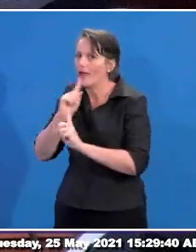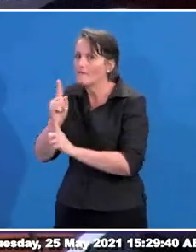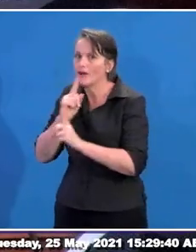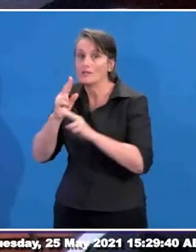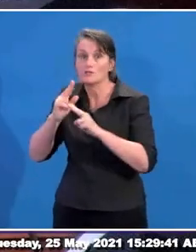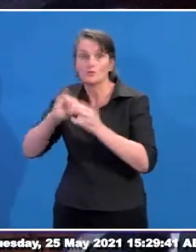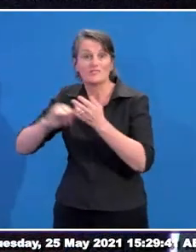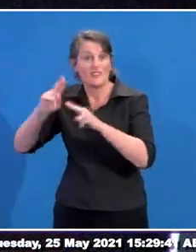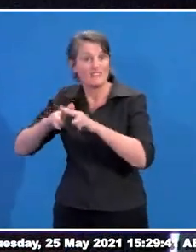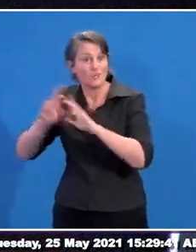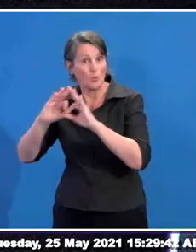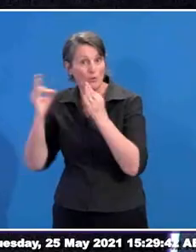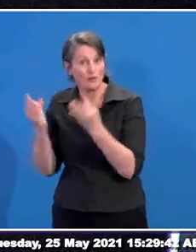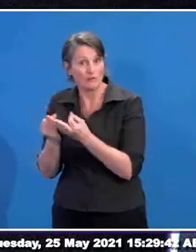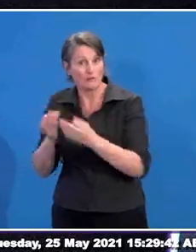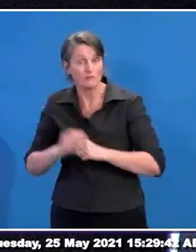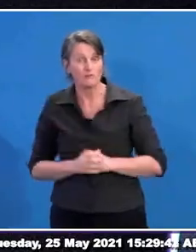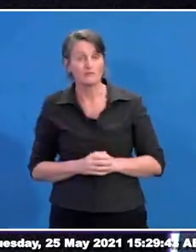That's correct. MS EASTMAN: That's the report.